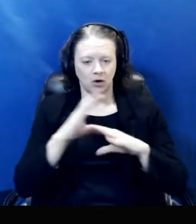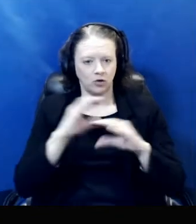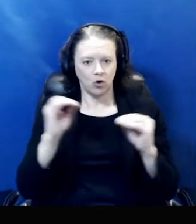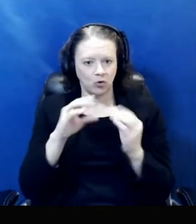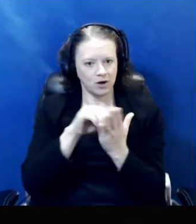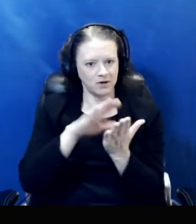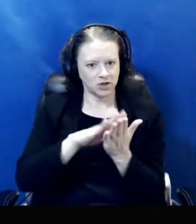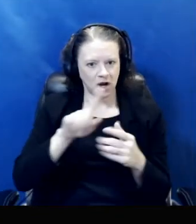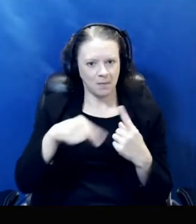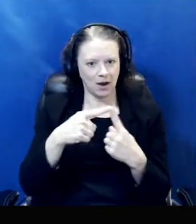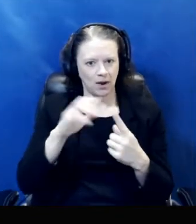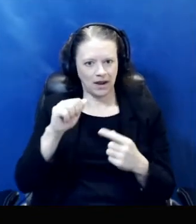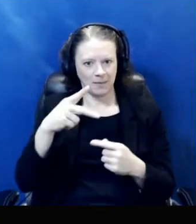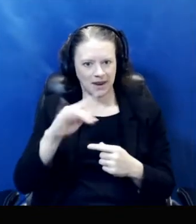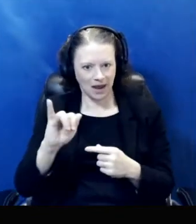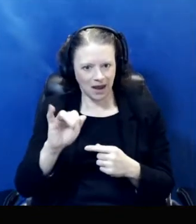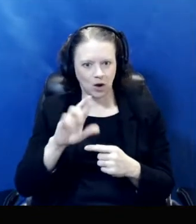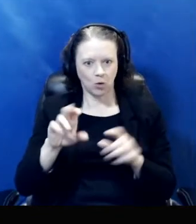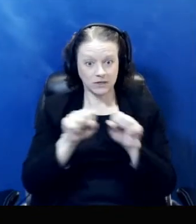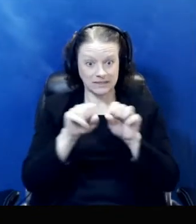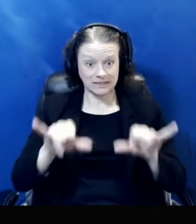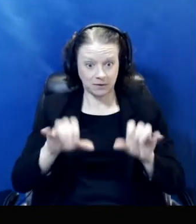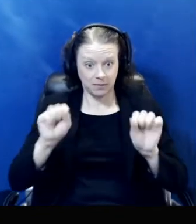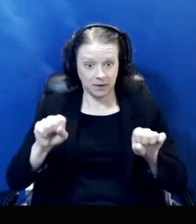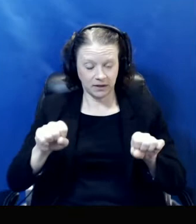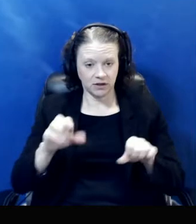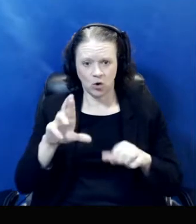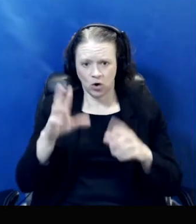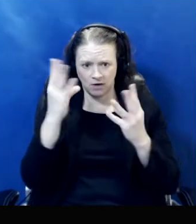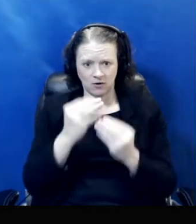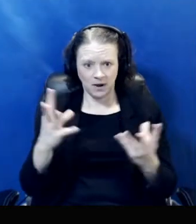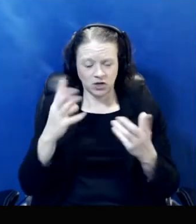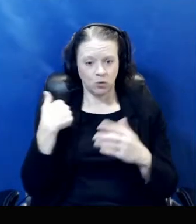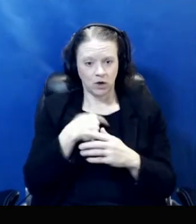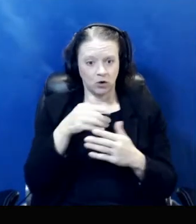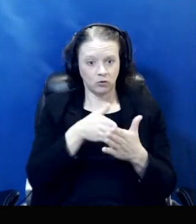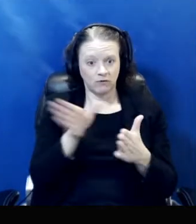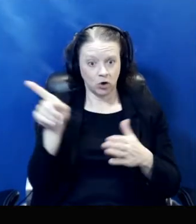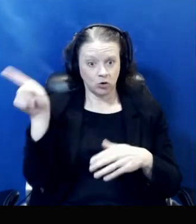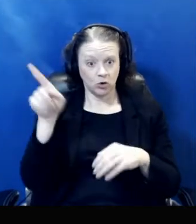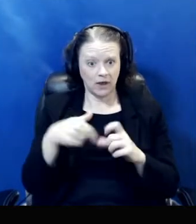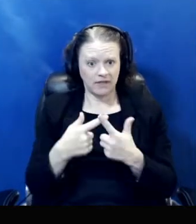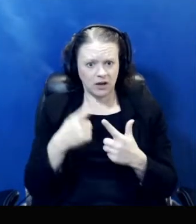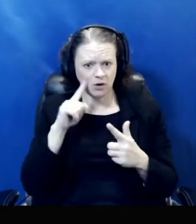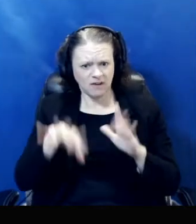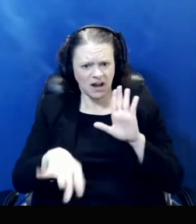even what was available out there for you to reference, to figure out how to literally put these guidelines to